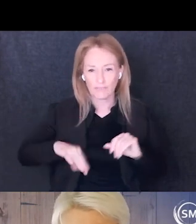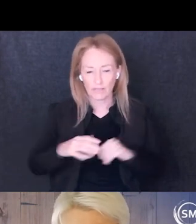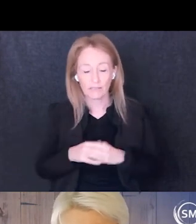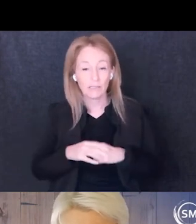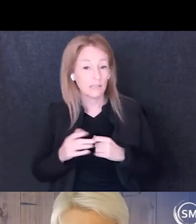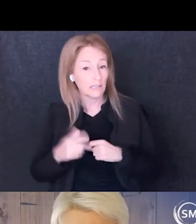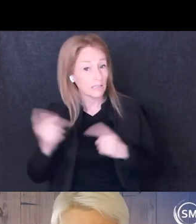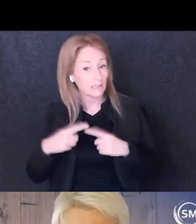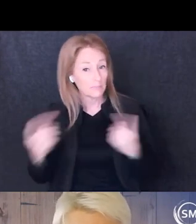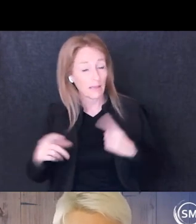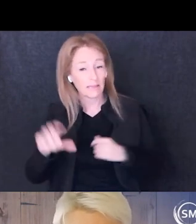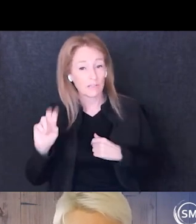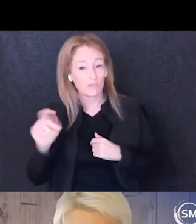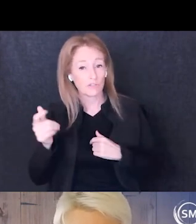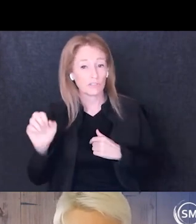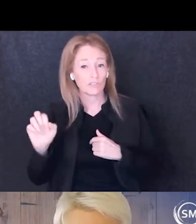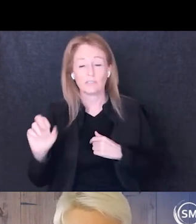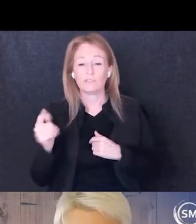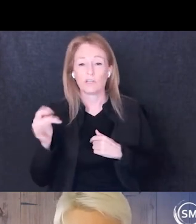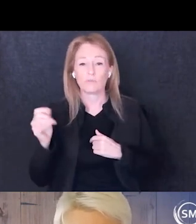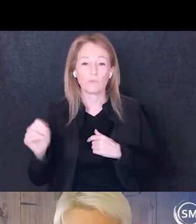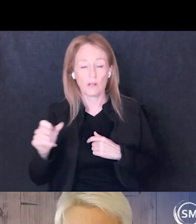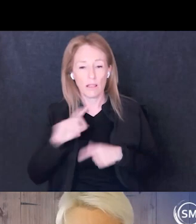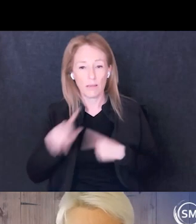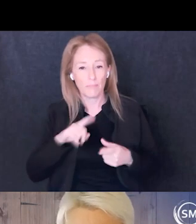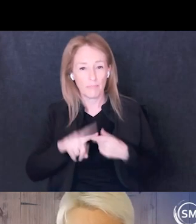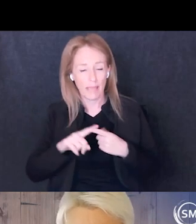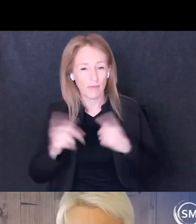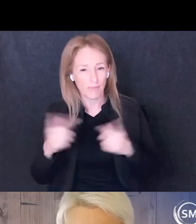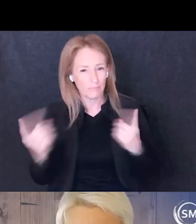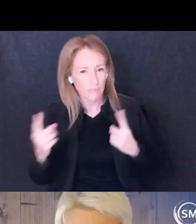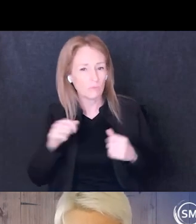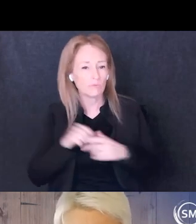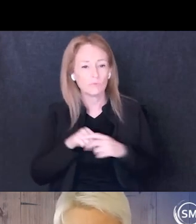SOCIAL MEDIA CAN BE A LIFELINE FOR LGBTQ YOUTH.